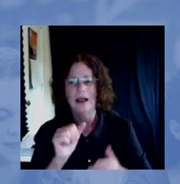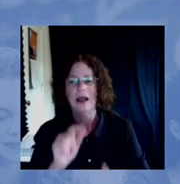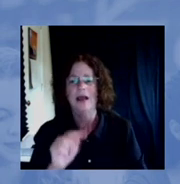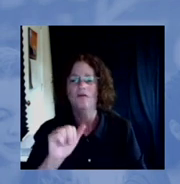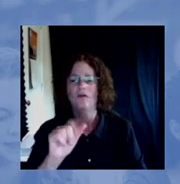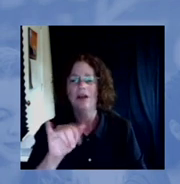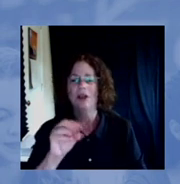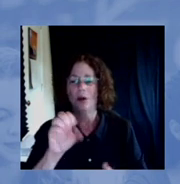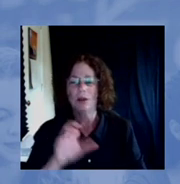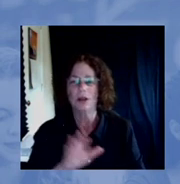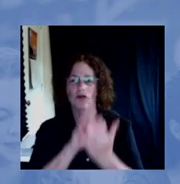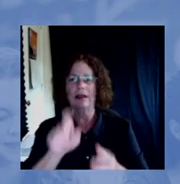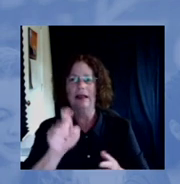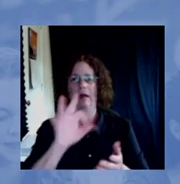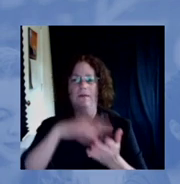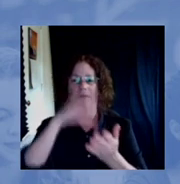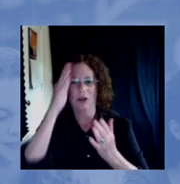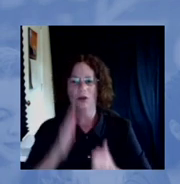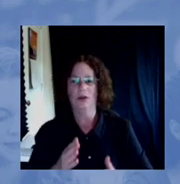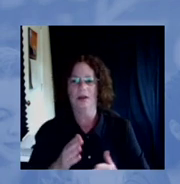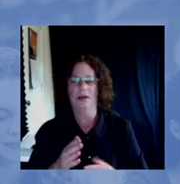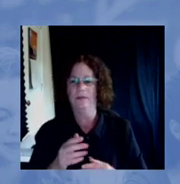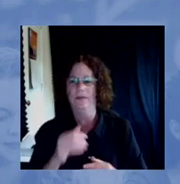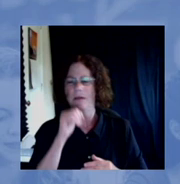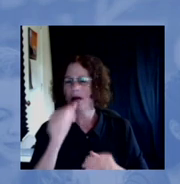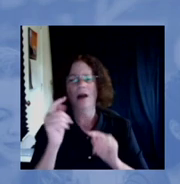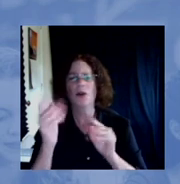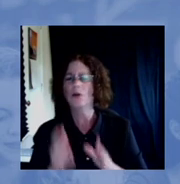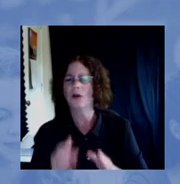OF THE STUDENTS. AND IT'S NOT A TUTOR THAT CHANGES EVERY TIME,